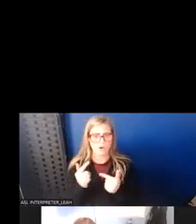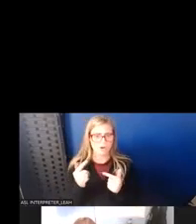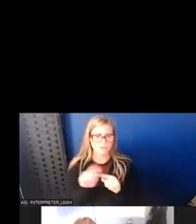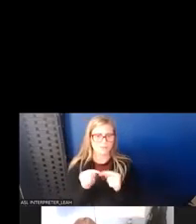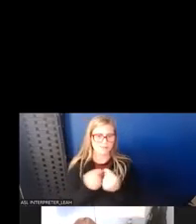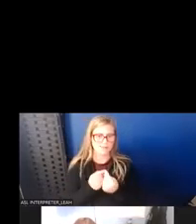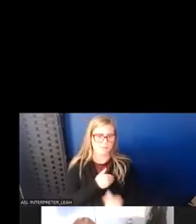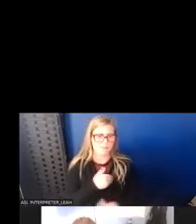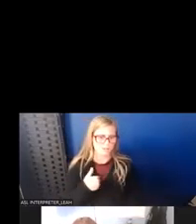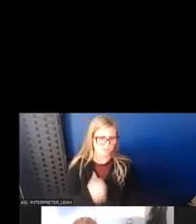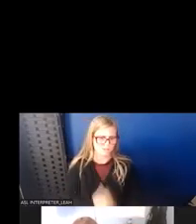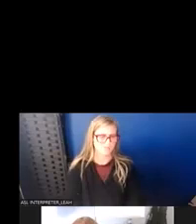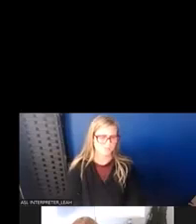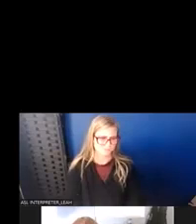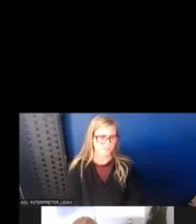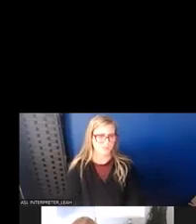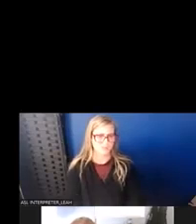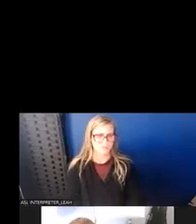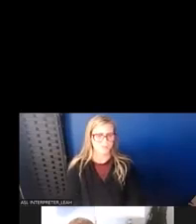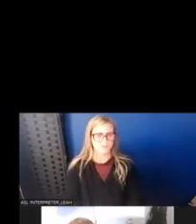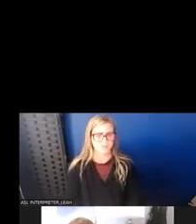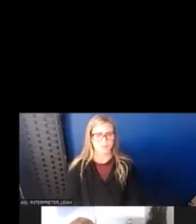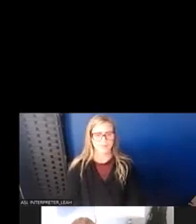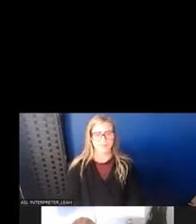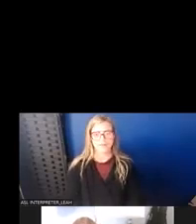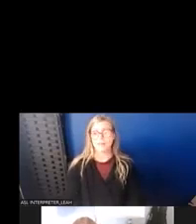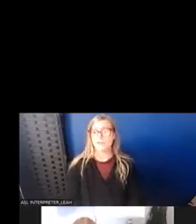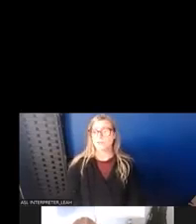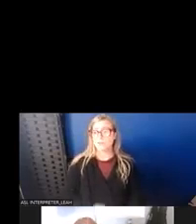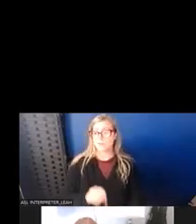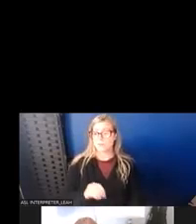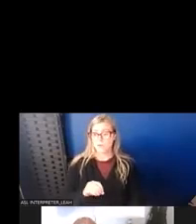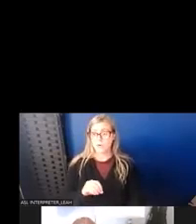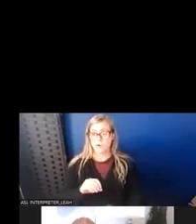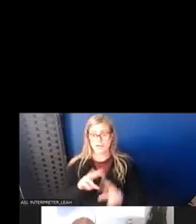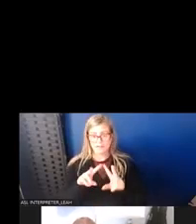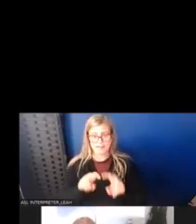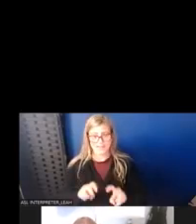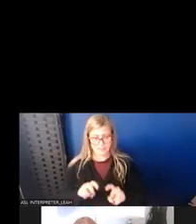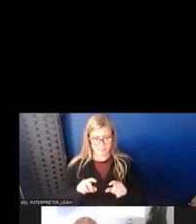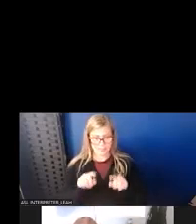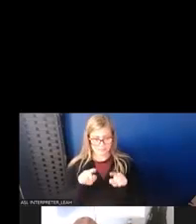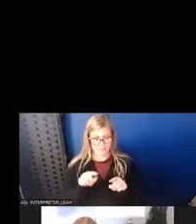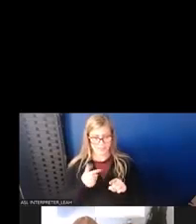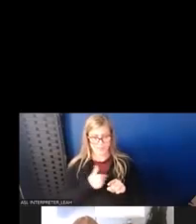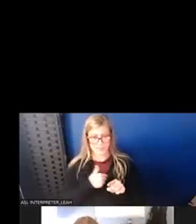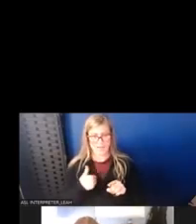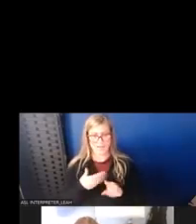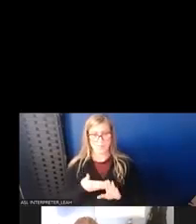So in our Co, in our evaluation, we had pre and post workshop